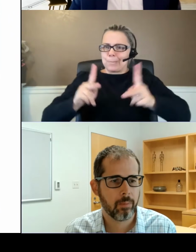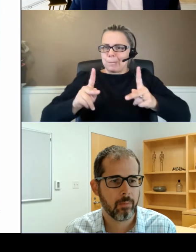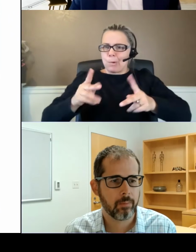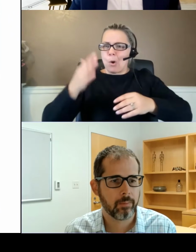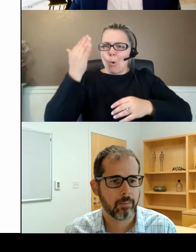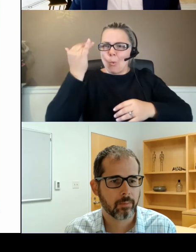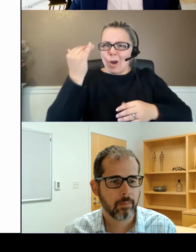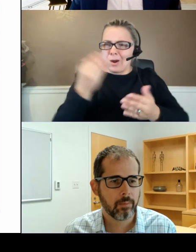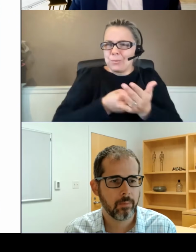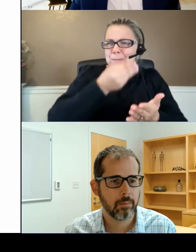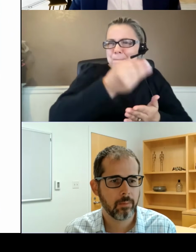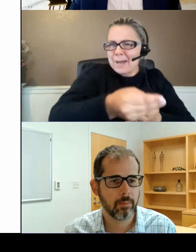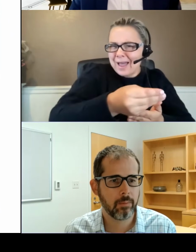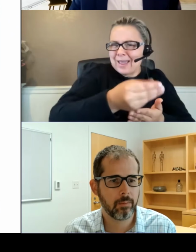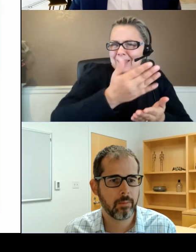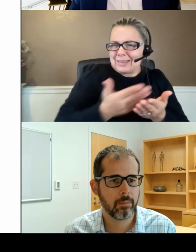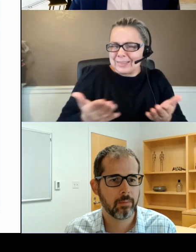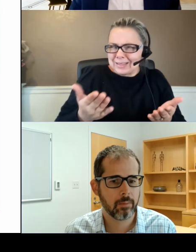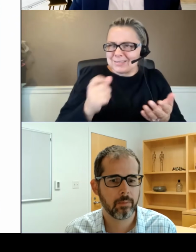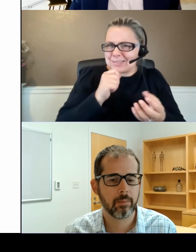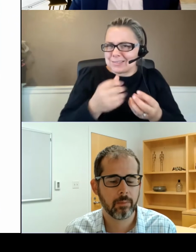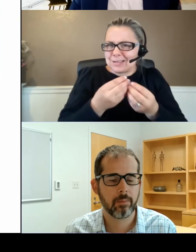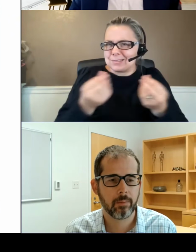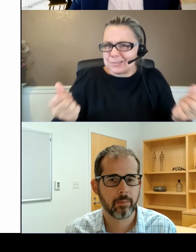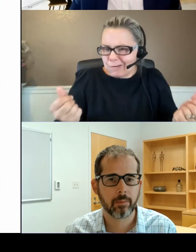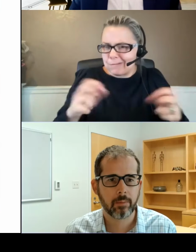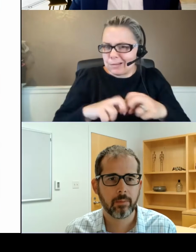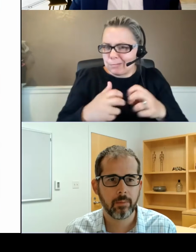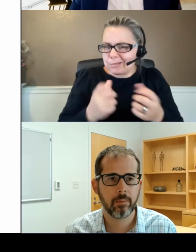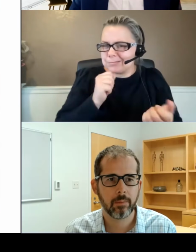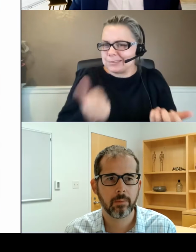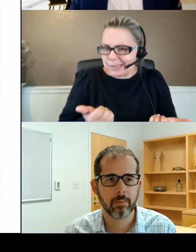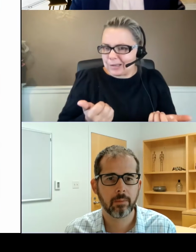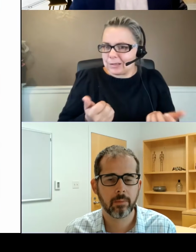our end problem that we are trying to, you know, this tool is hoping to solve. So what,